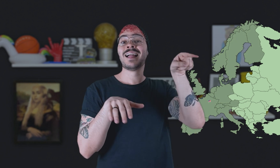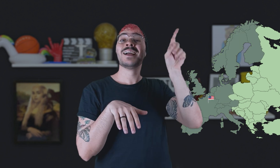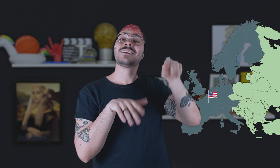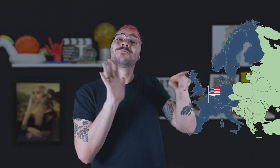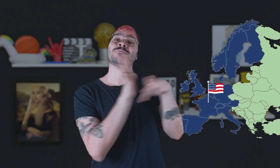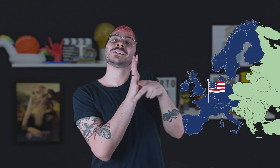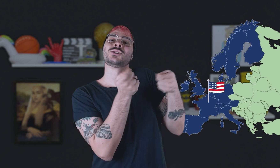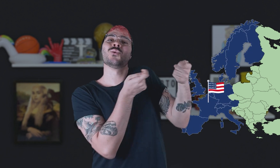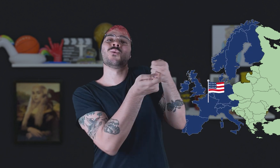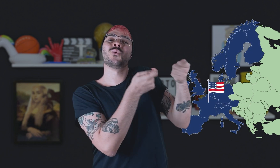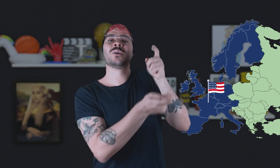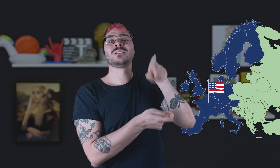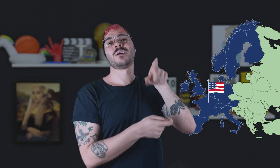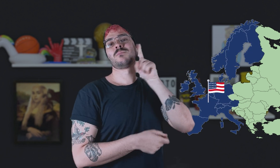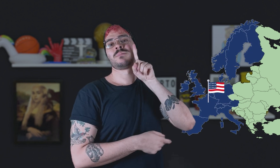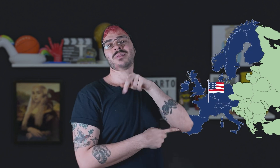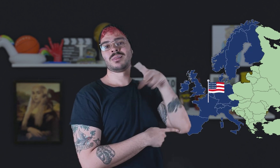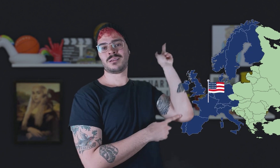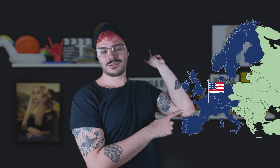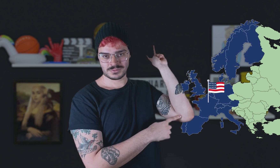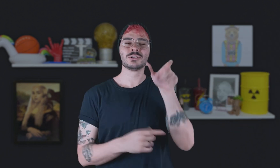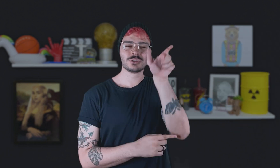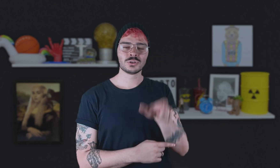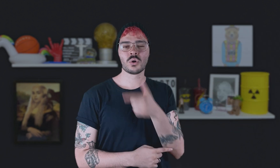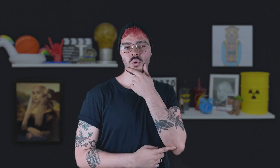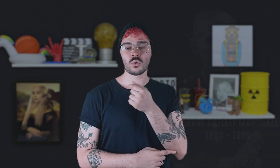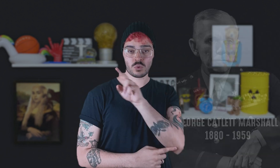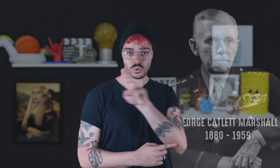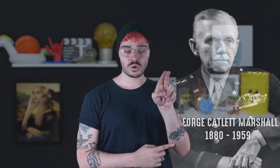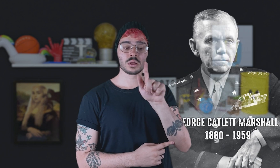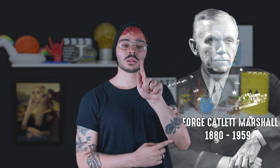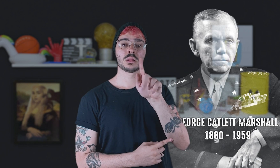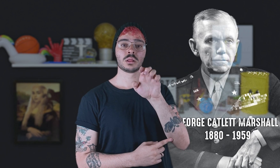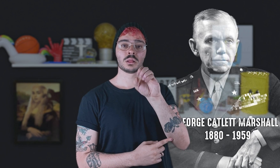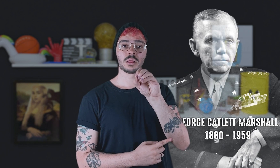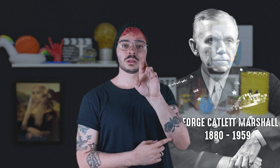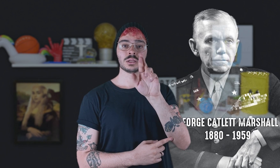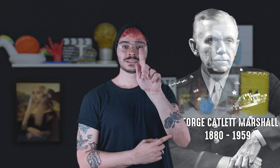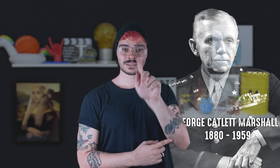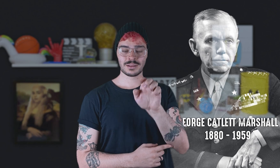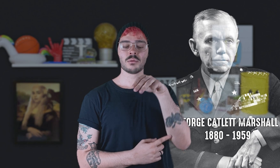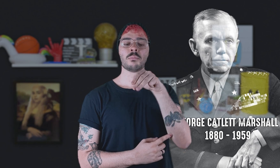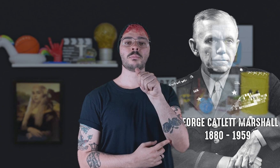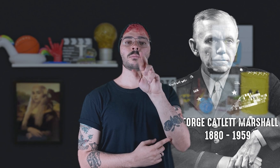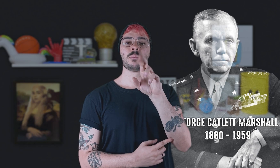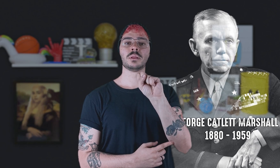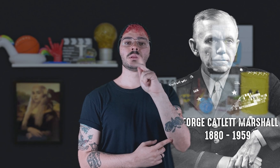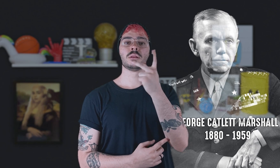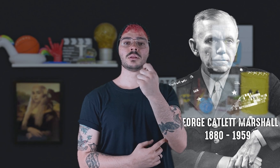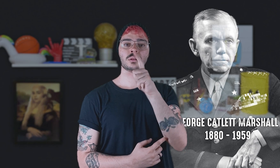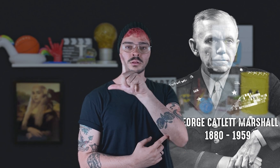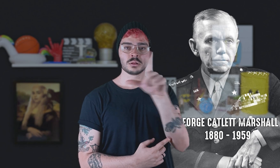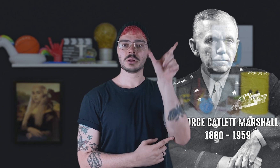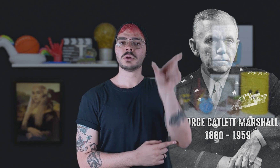which is led by the US. Meanwhile, General George Marshall,